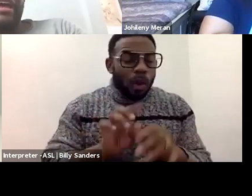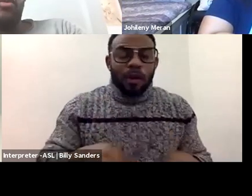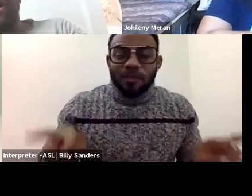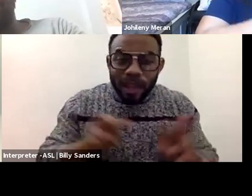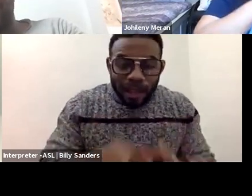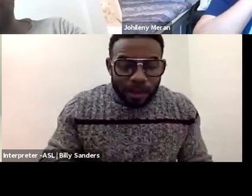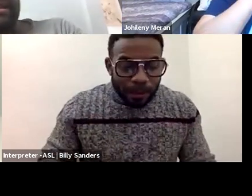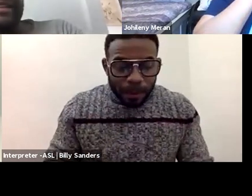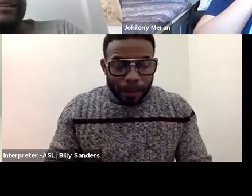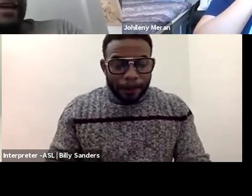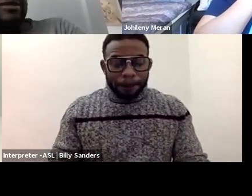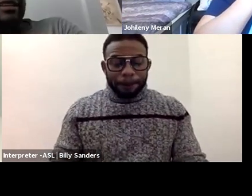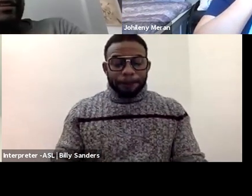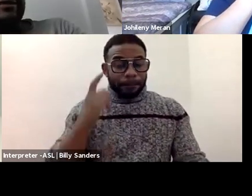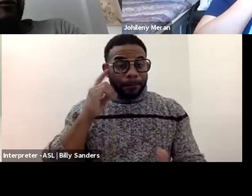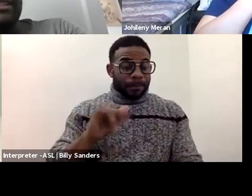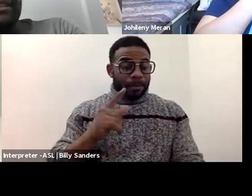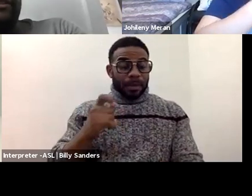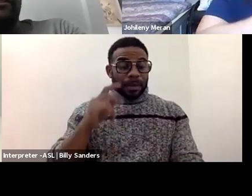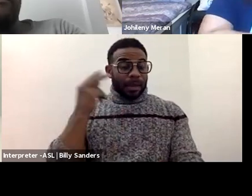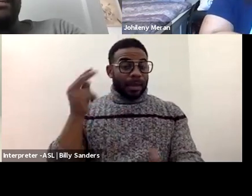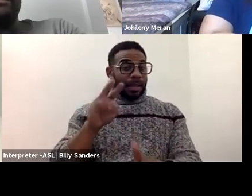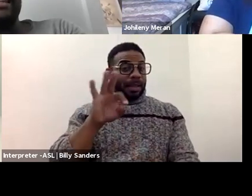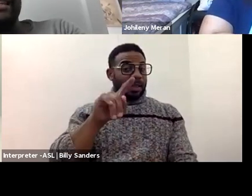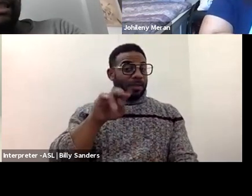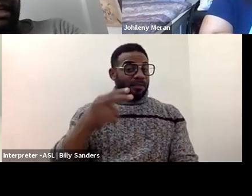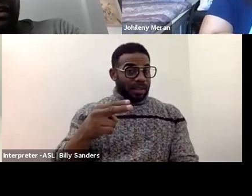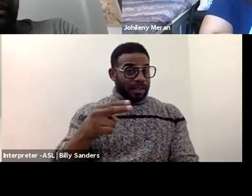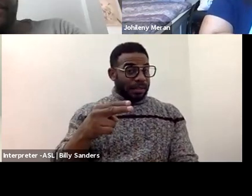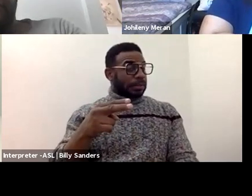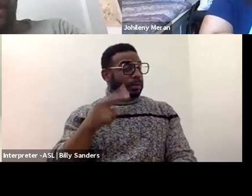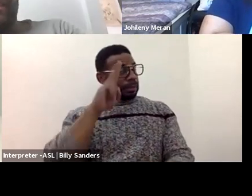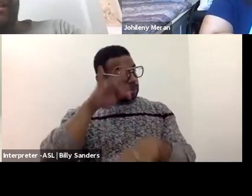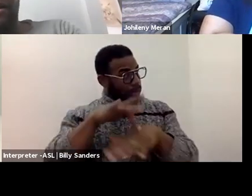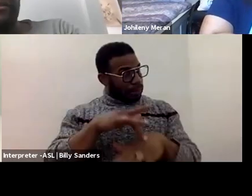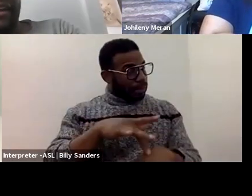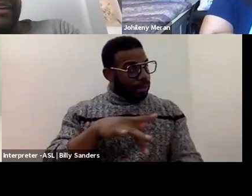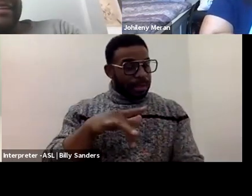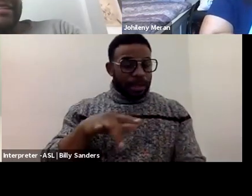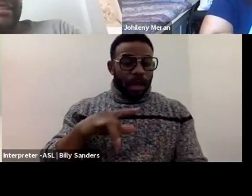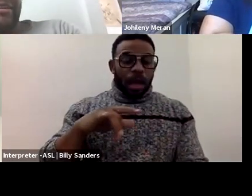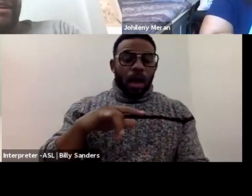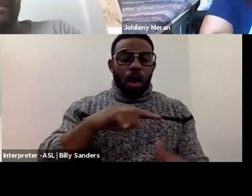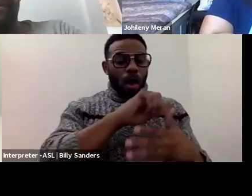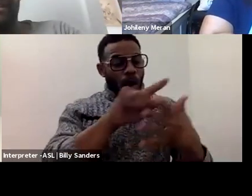and while I recognize that is in the land of fetishization and that all of it is the conception